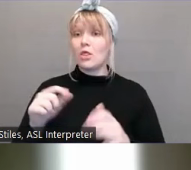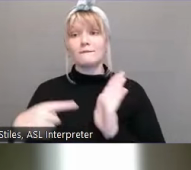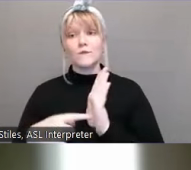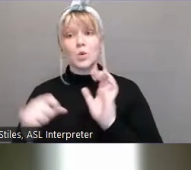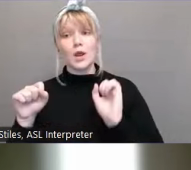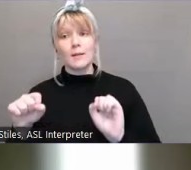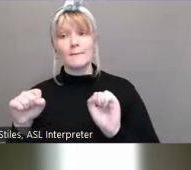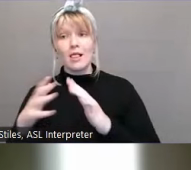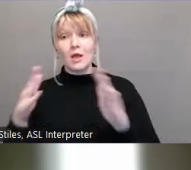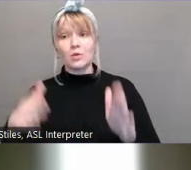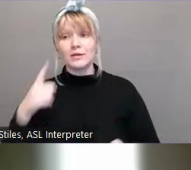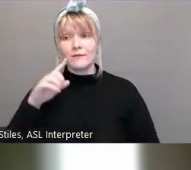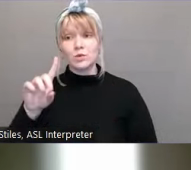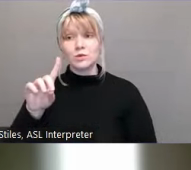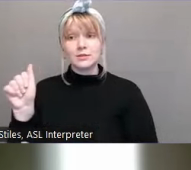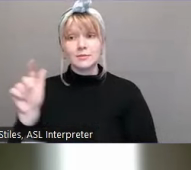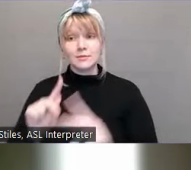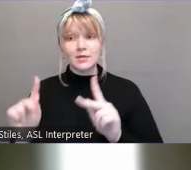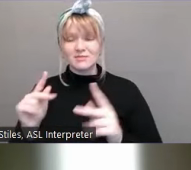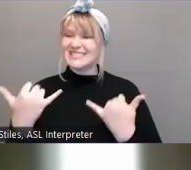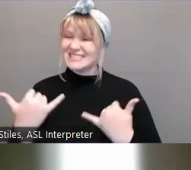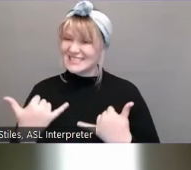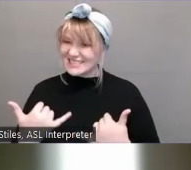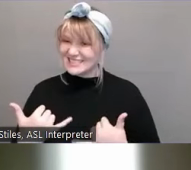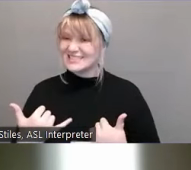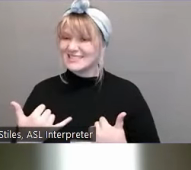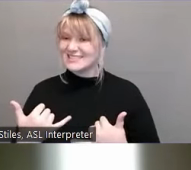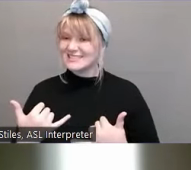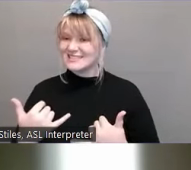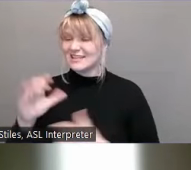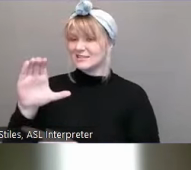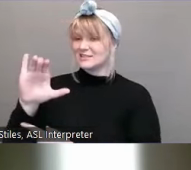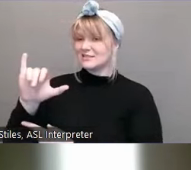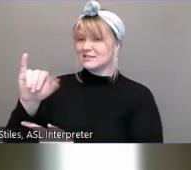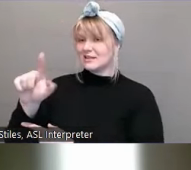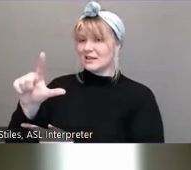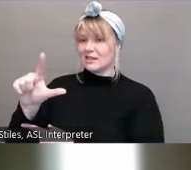for people with disabilities, CIL consumers, has always been a challenge, and people with